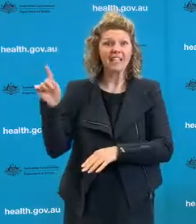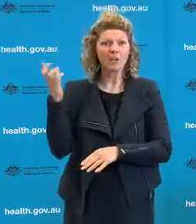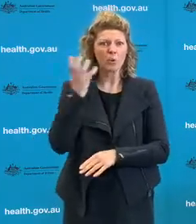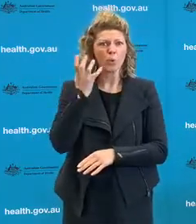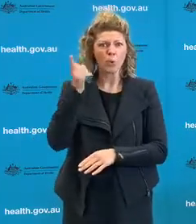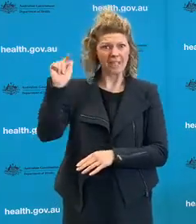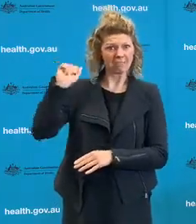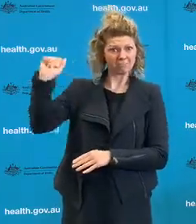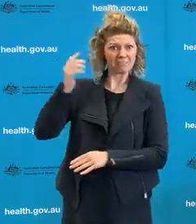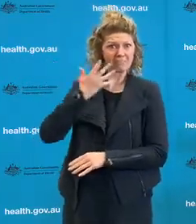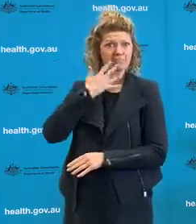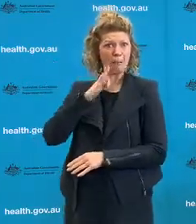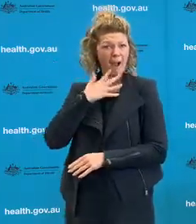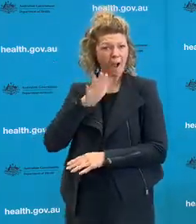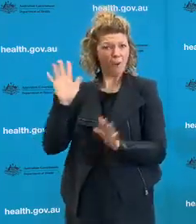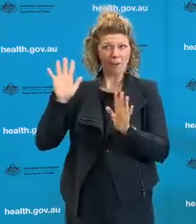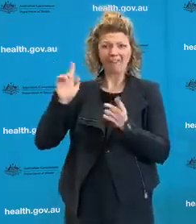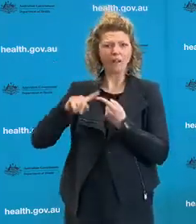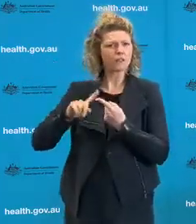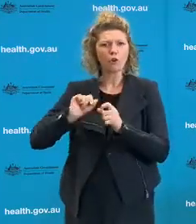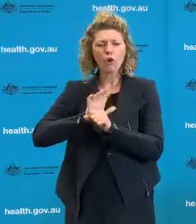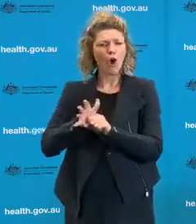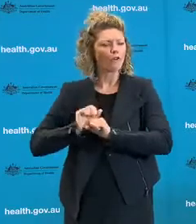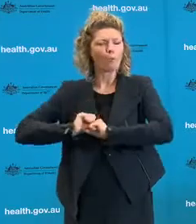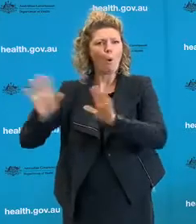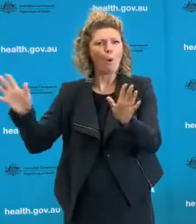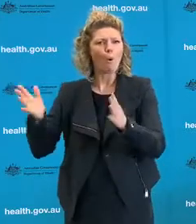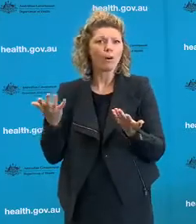as holiday makers go to and from countries in Europe